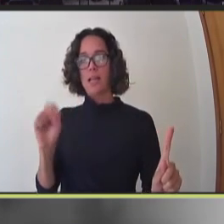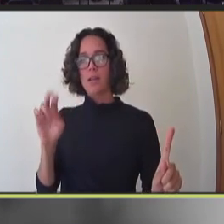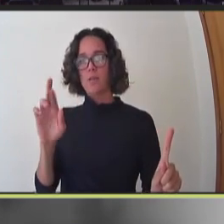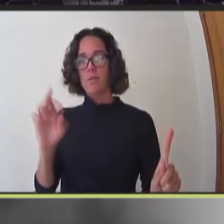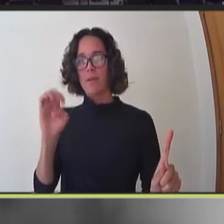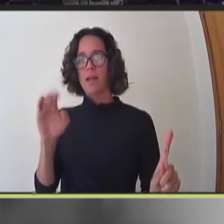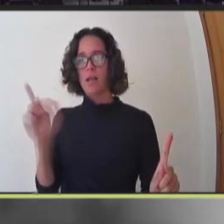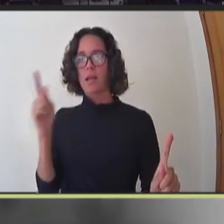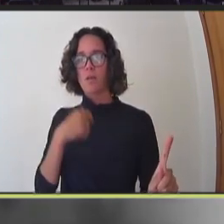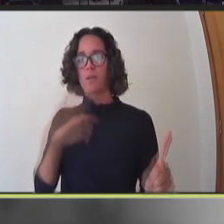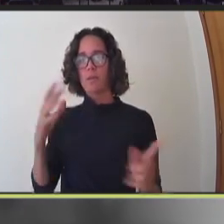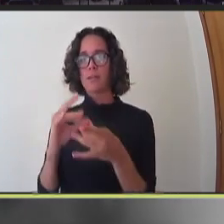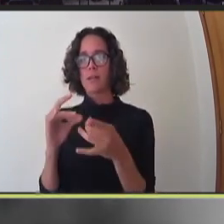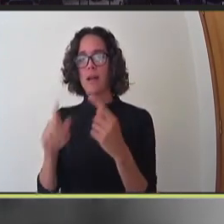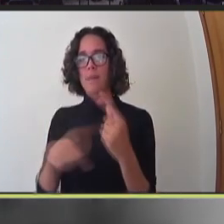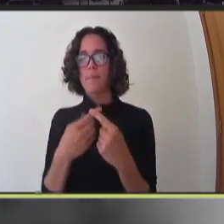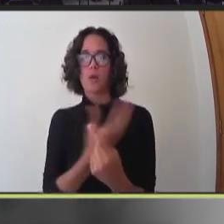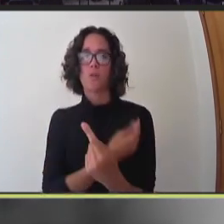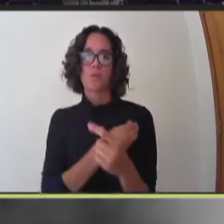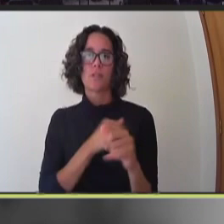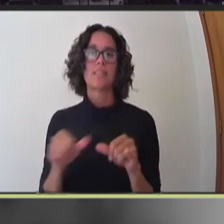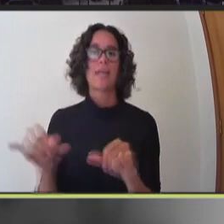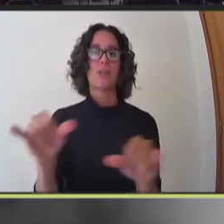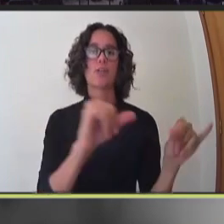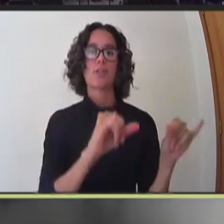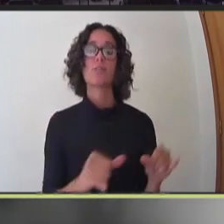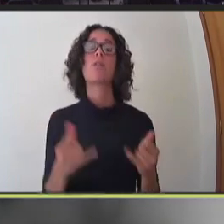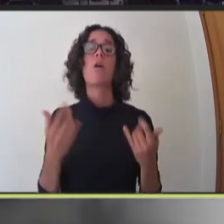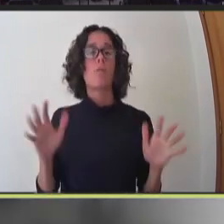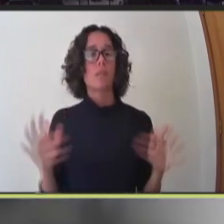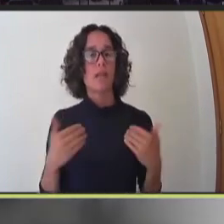is -- while there's a lot of standardization through the National Implementation and